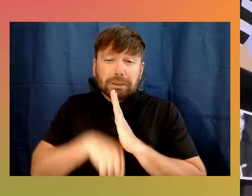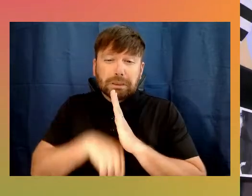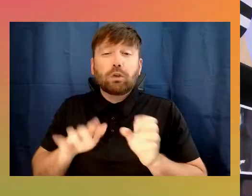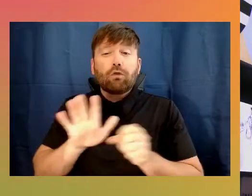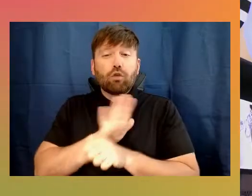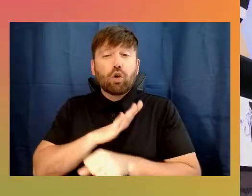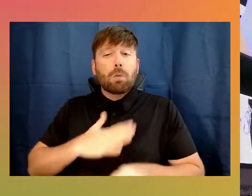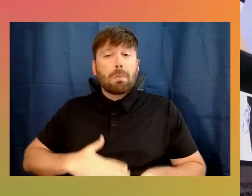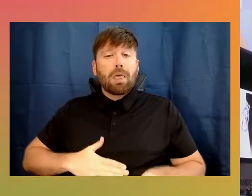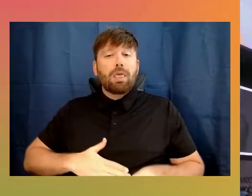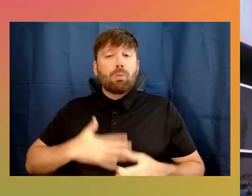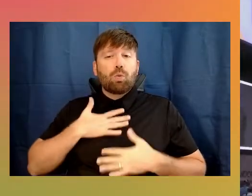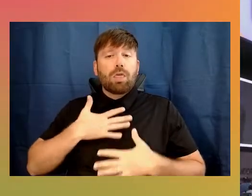ALWAYS THIS SPACE.